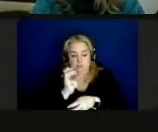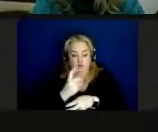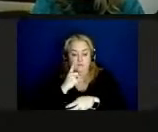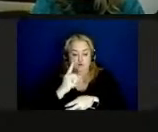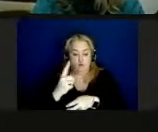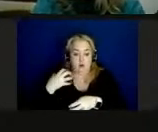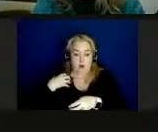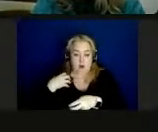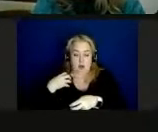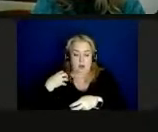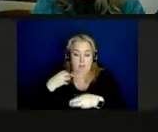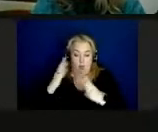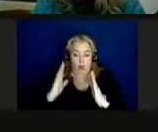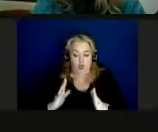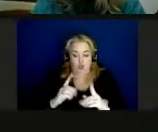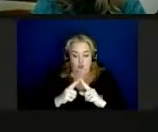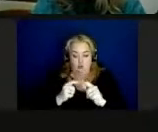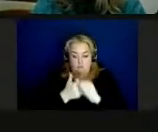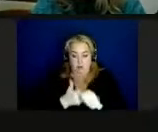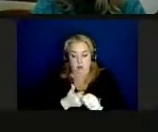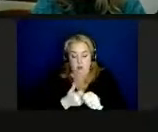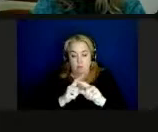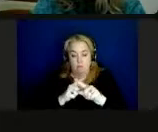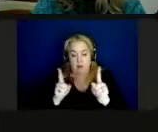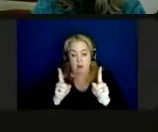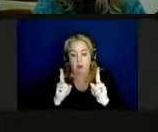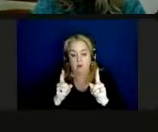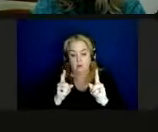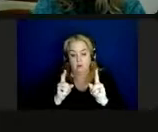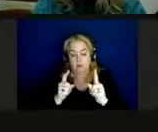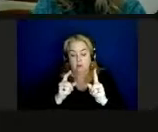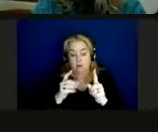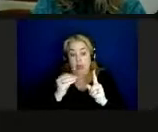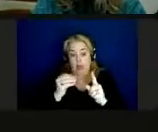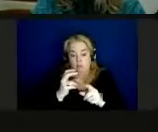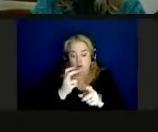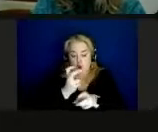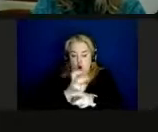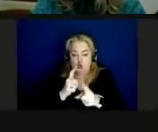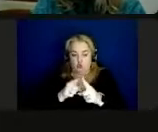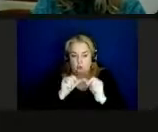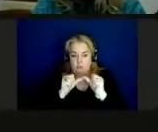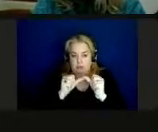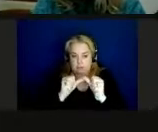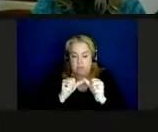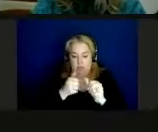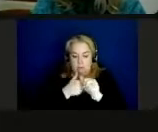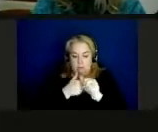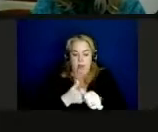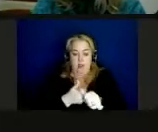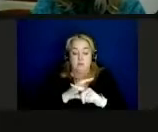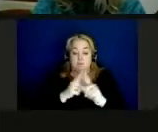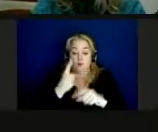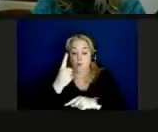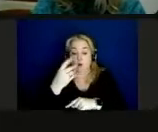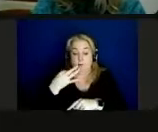YES, I THINK THE MINISTER